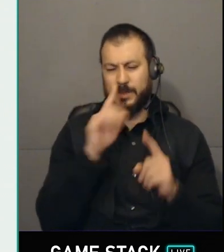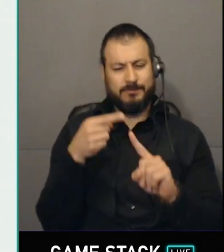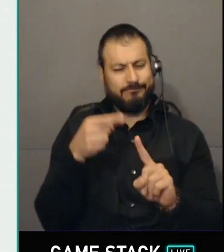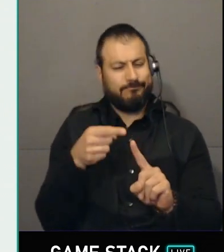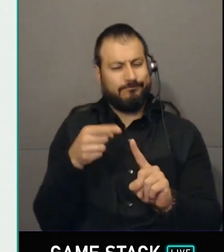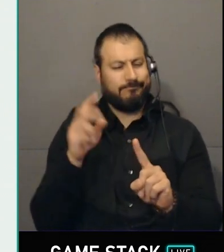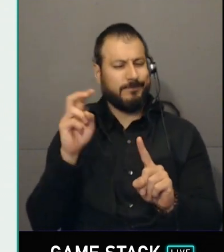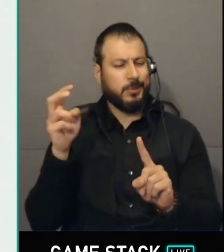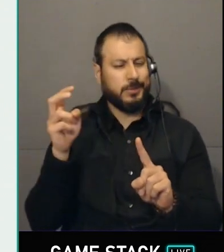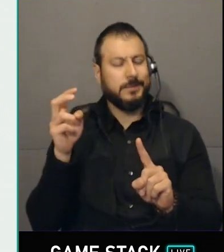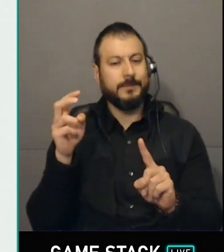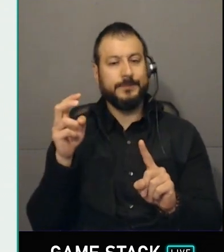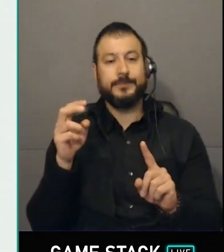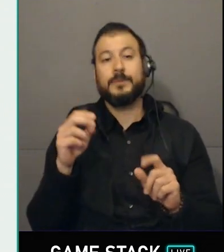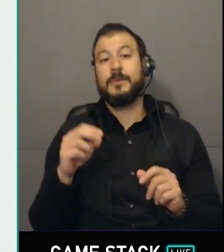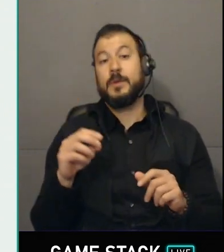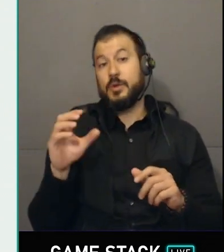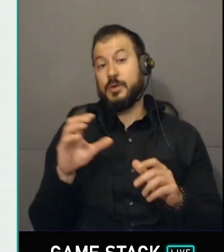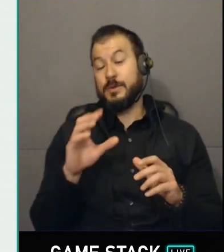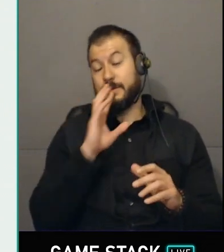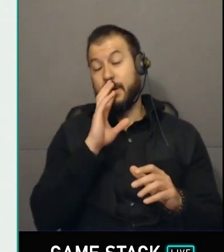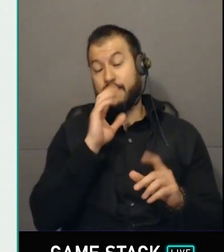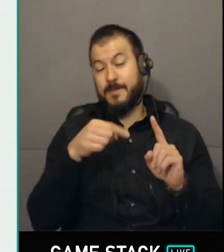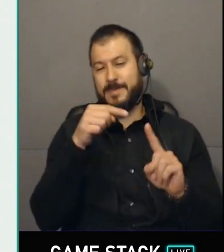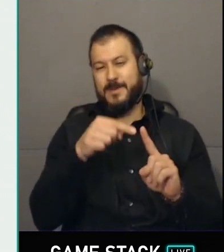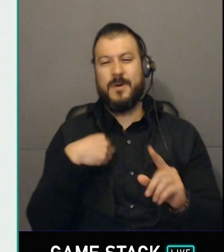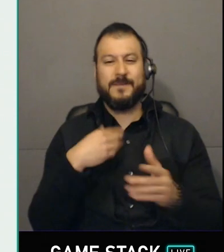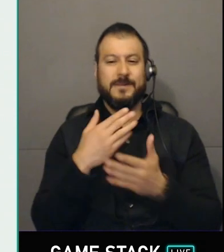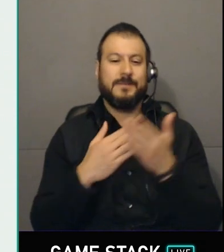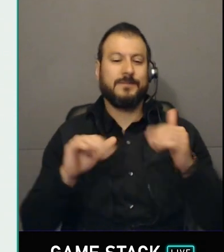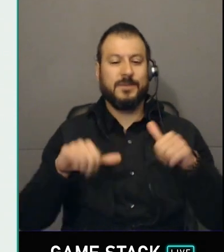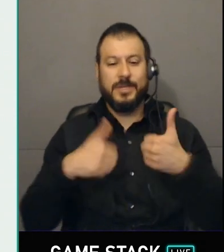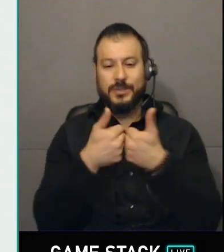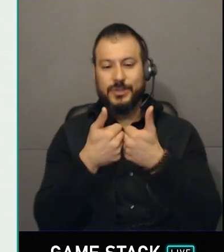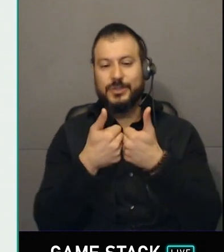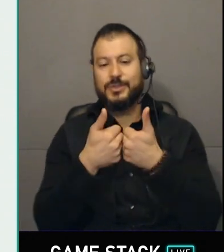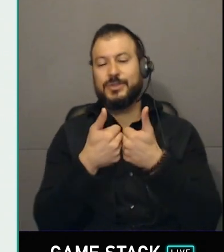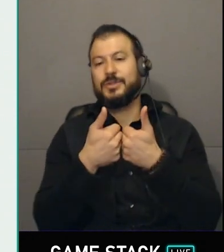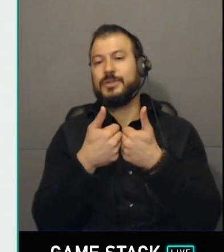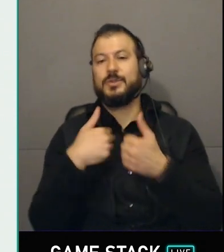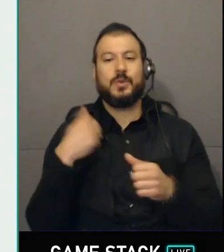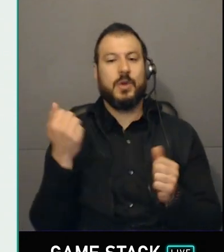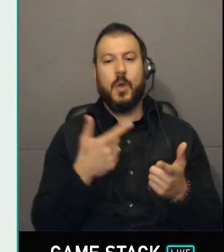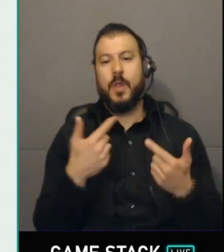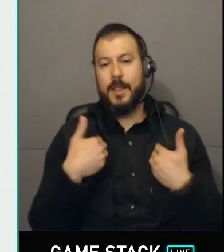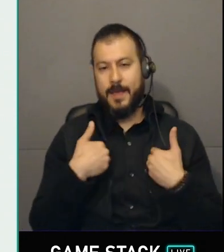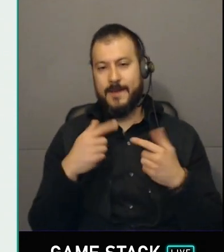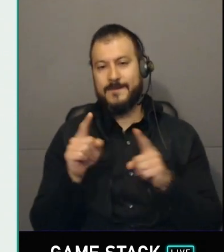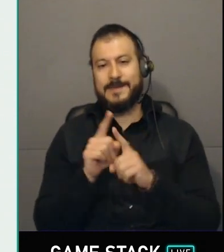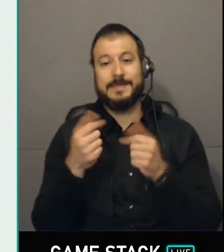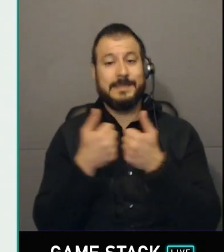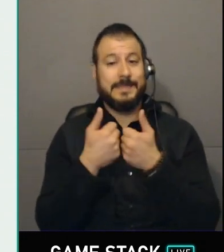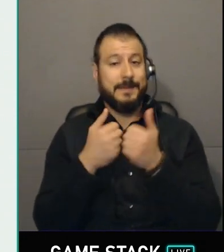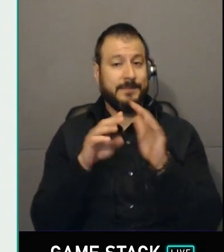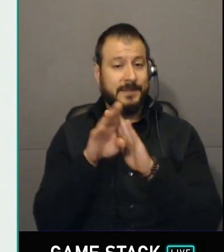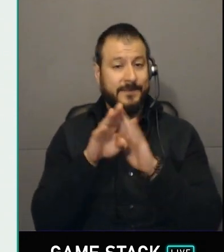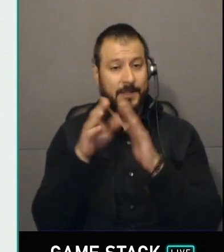And in doing so, we'll talk about a couple of challenges that we all have as game developers around accessibility.